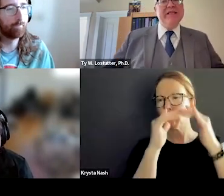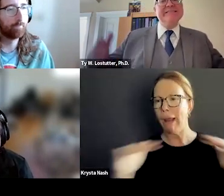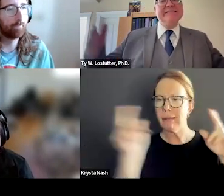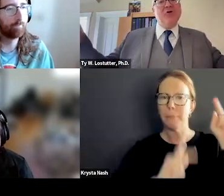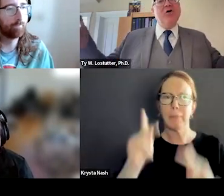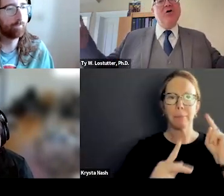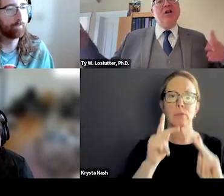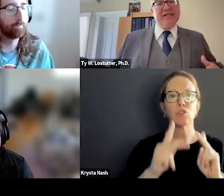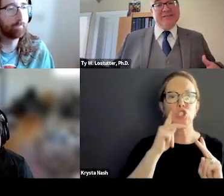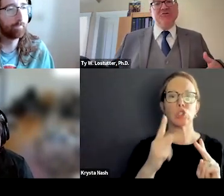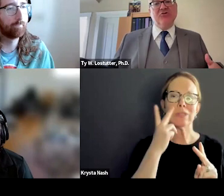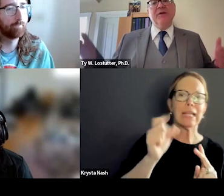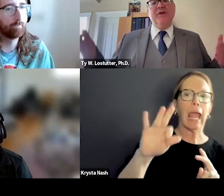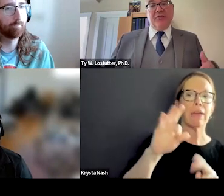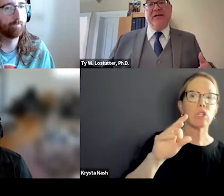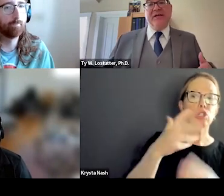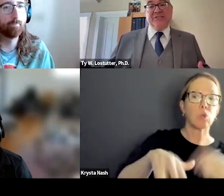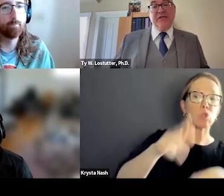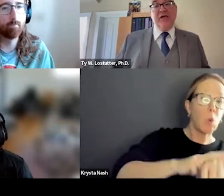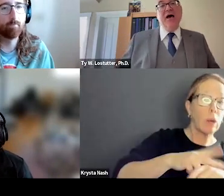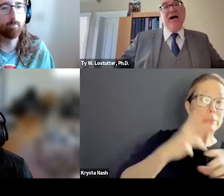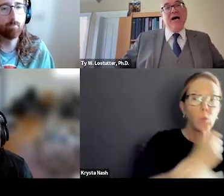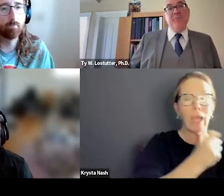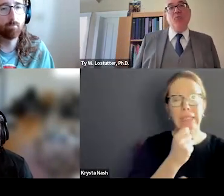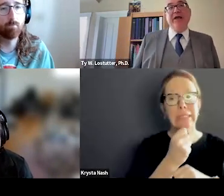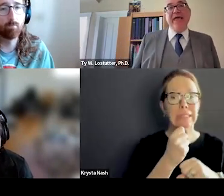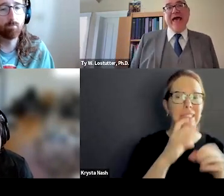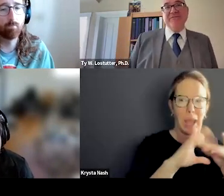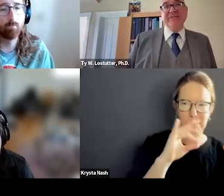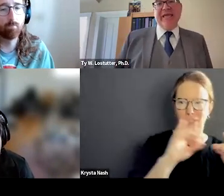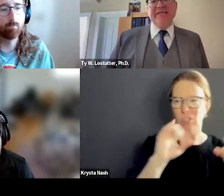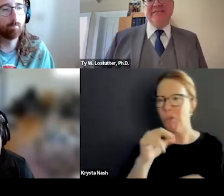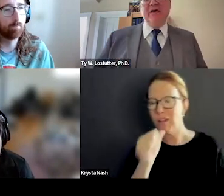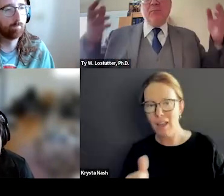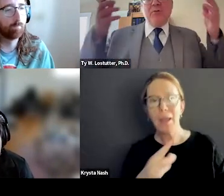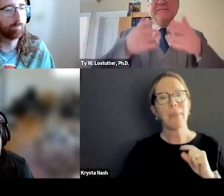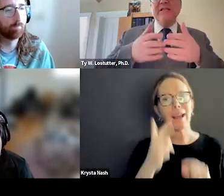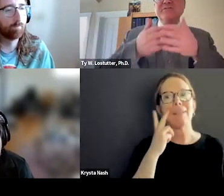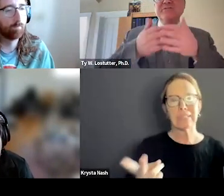wins out over not social norming or other messaging. But what I have seen, again, is personalized,